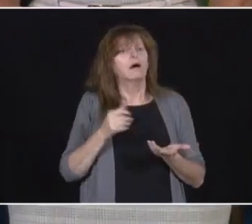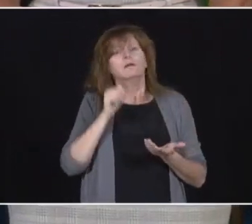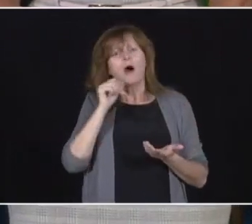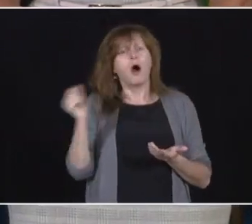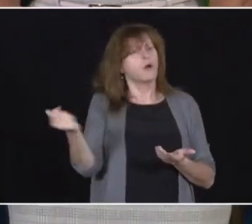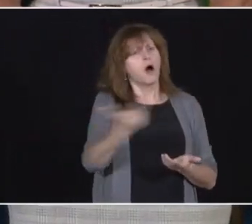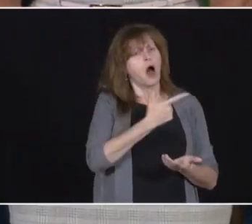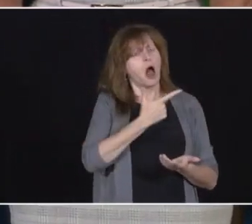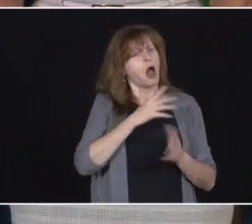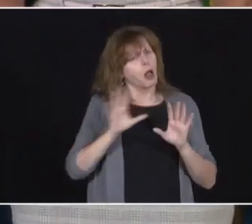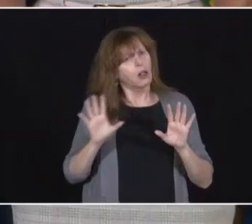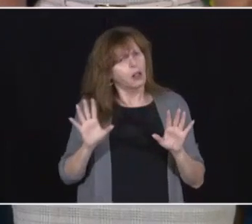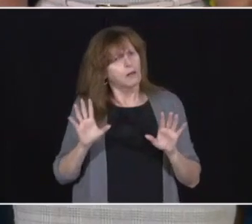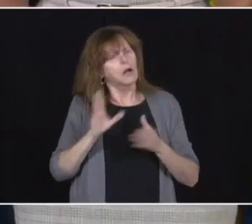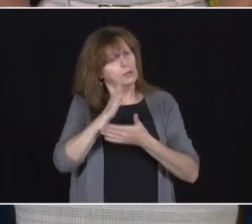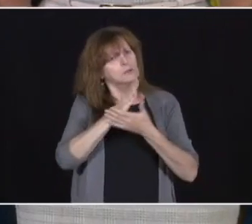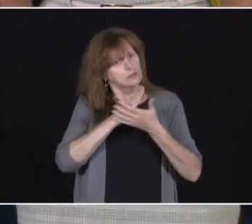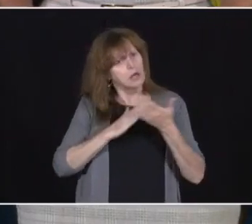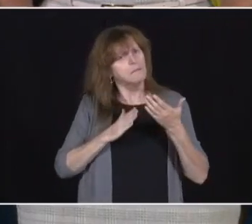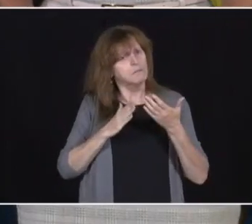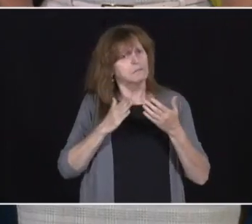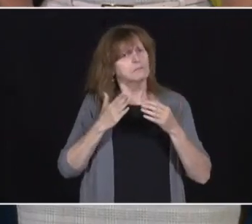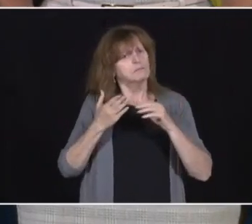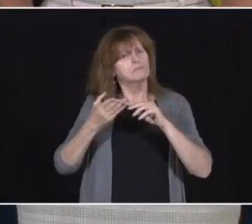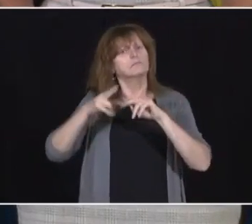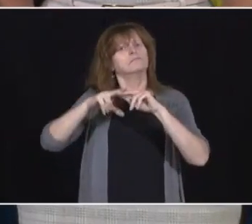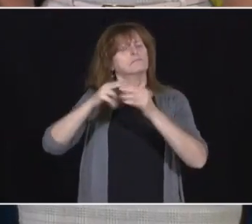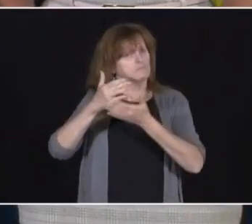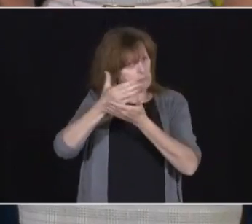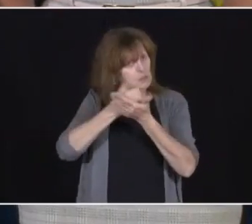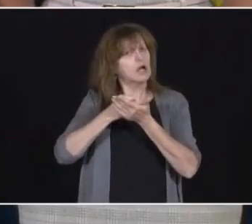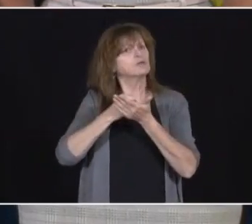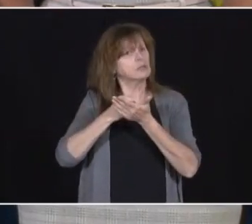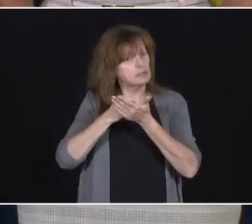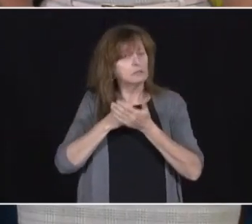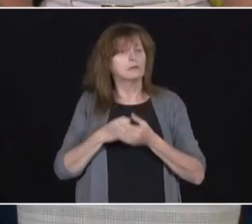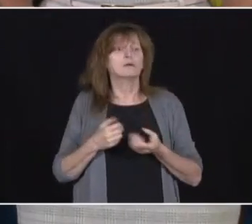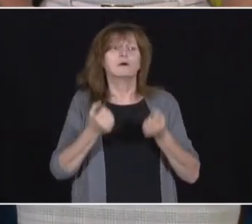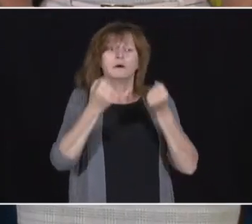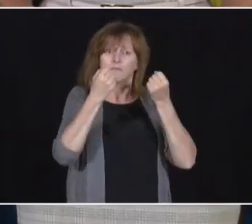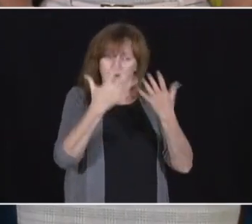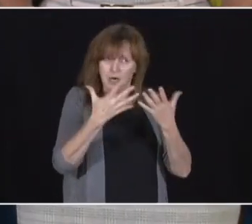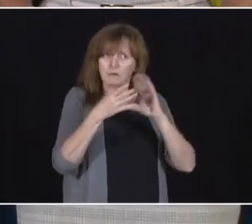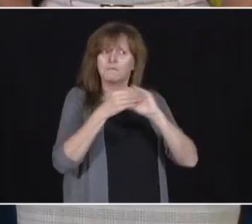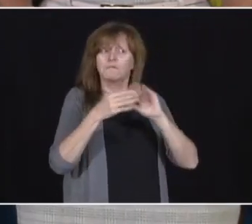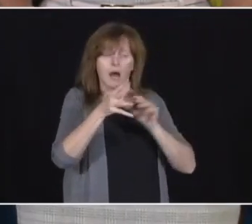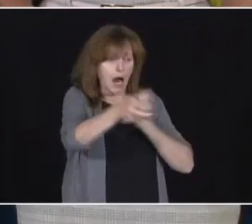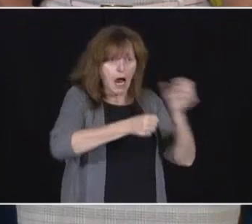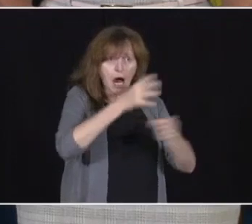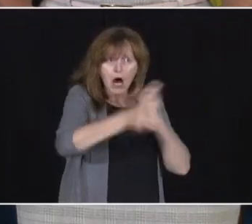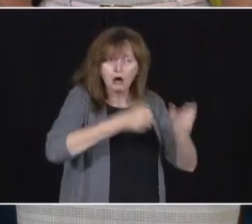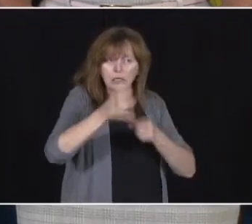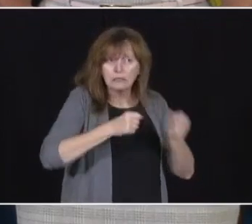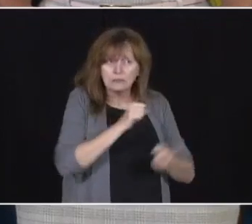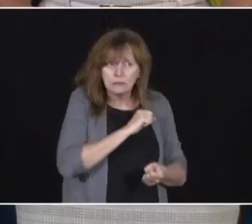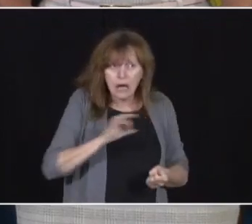And not all the cases, some decided to bump up wages. But the majority of them said that they were hiring more staff.